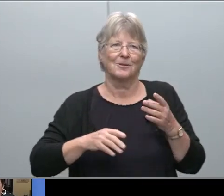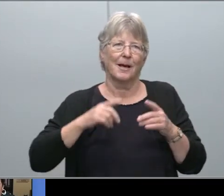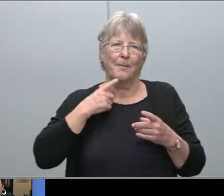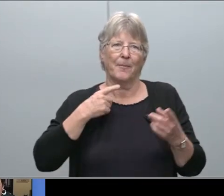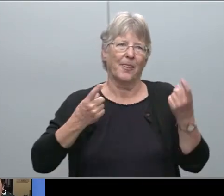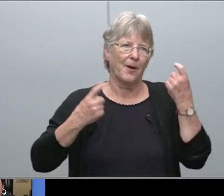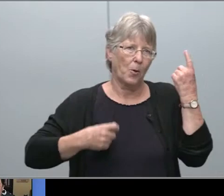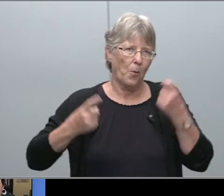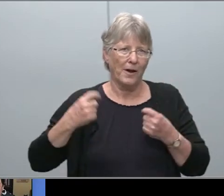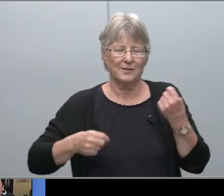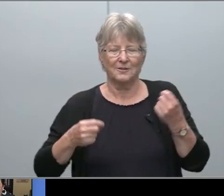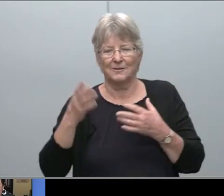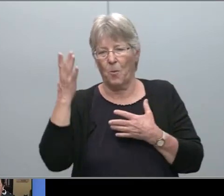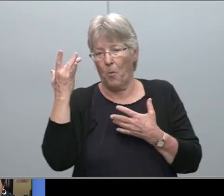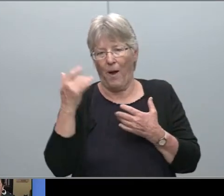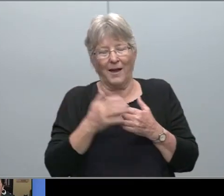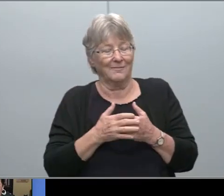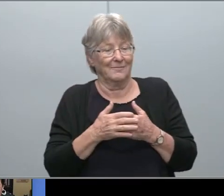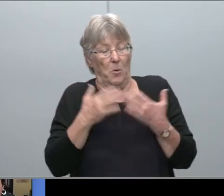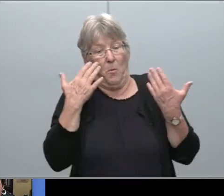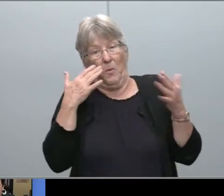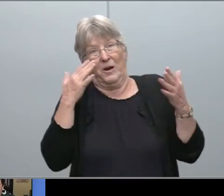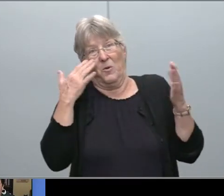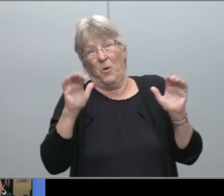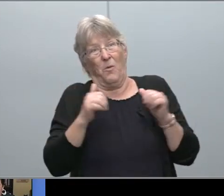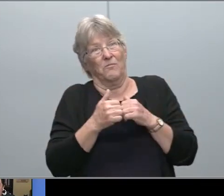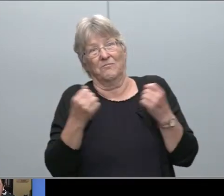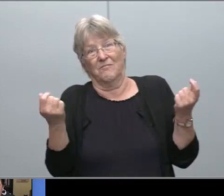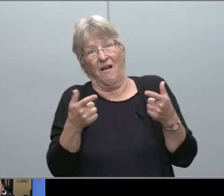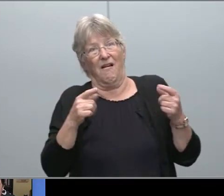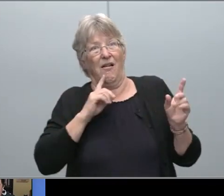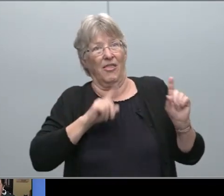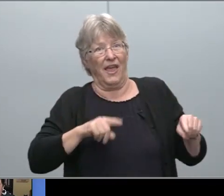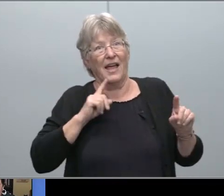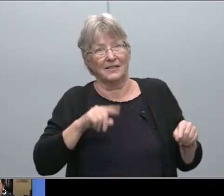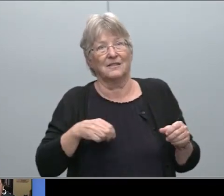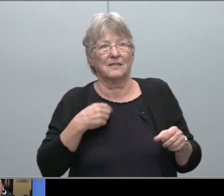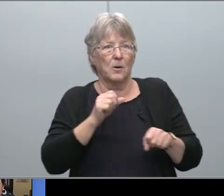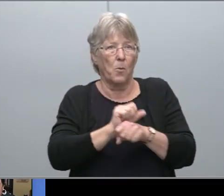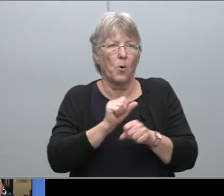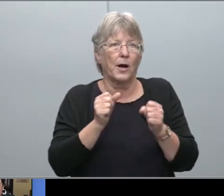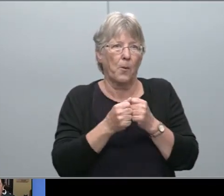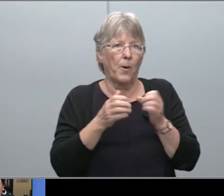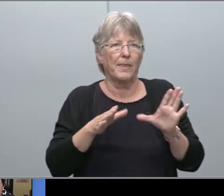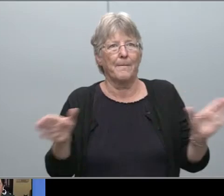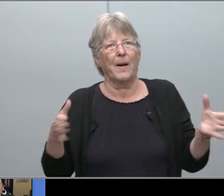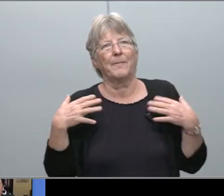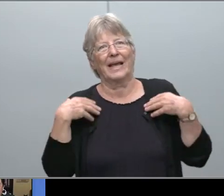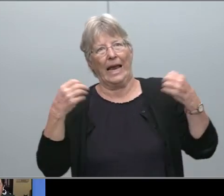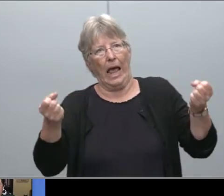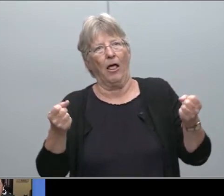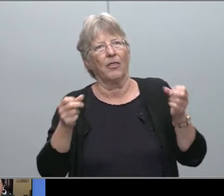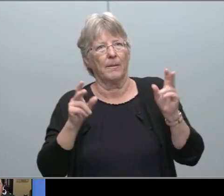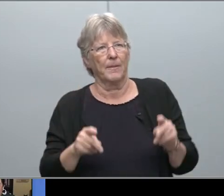we do have a team that's presenting today. And so I would like to introduce them and their titles that they serve and why they're here with us today.